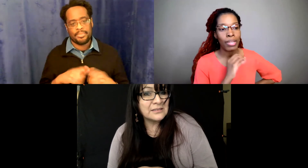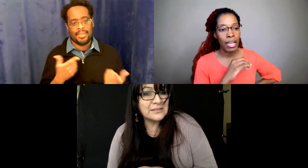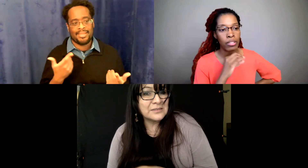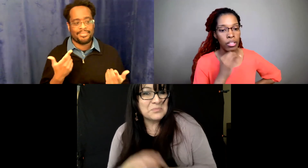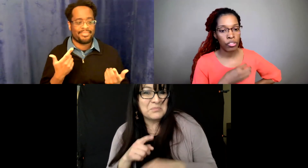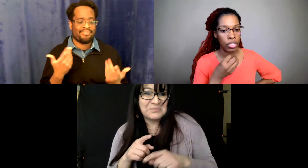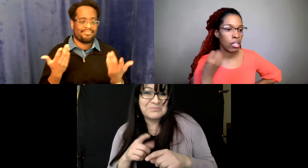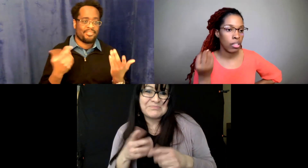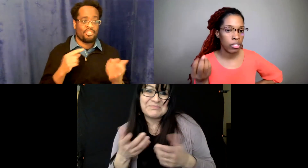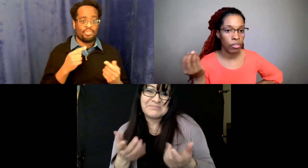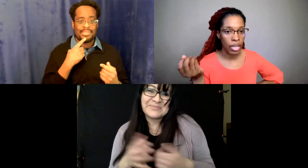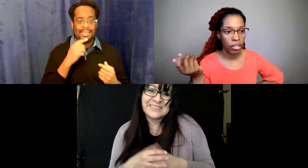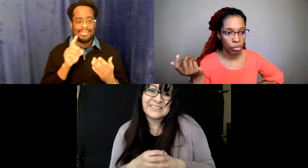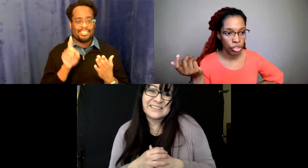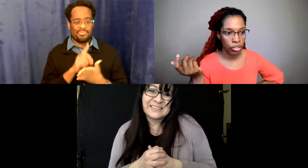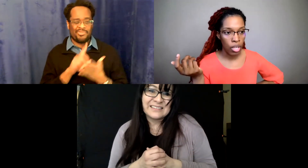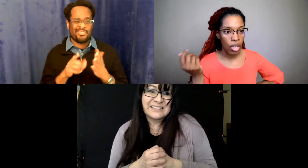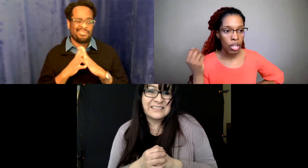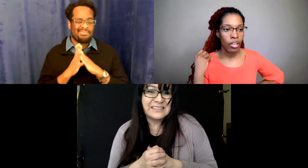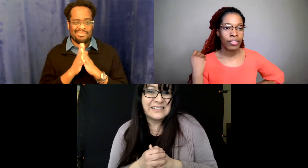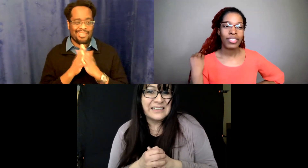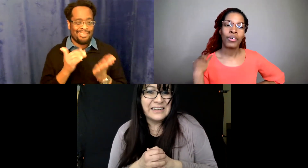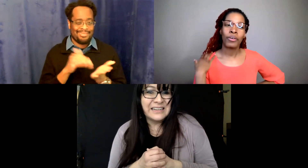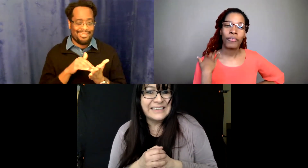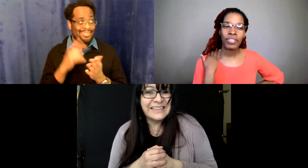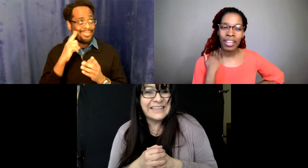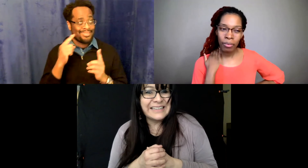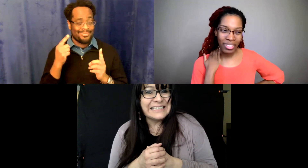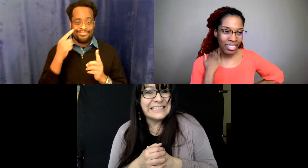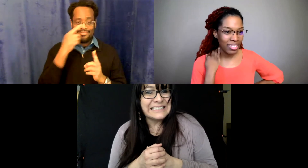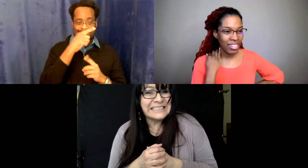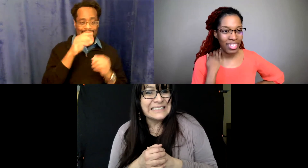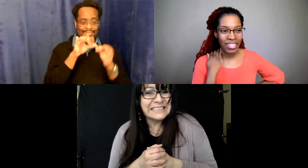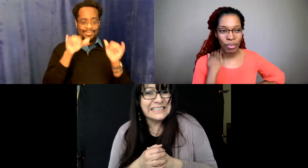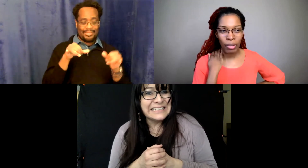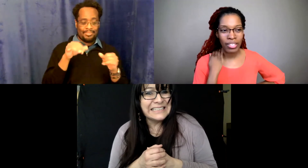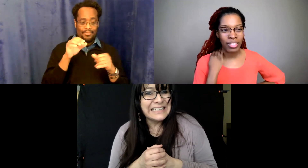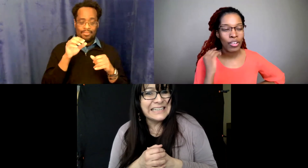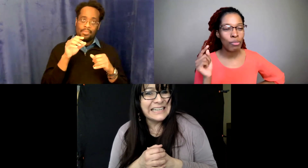not understanding this or that culture so for i wouldn't necessarily say discrimination it goes